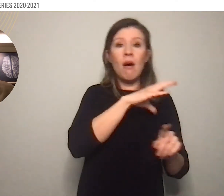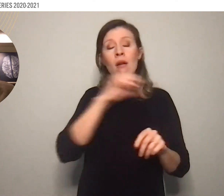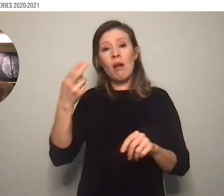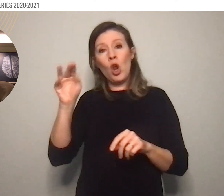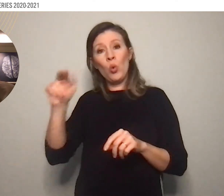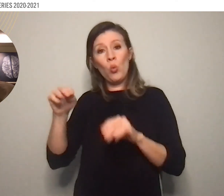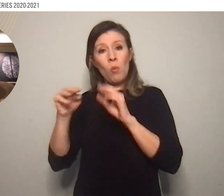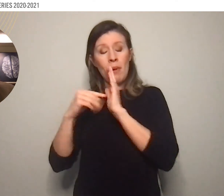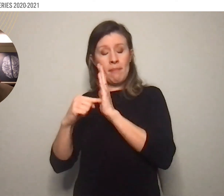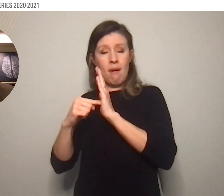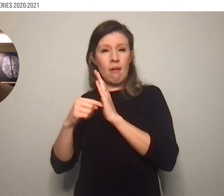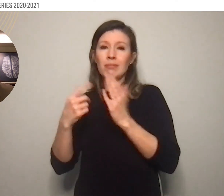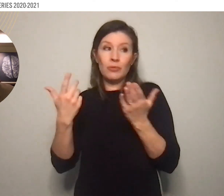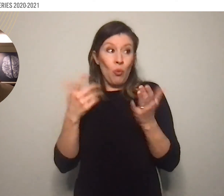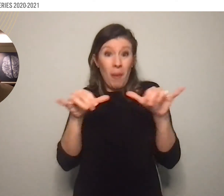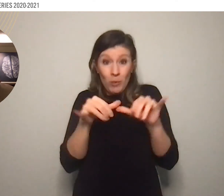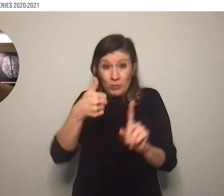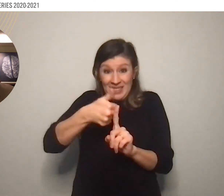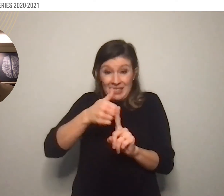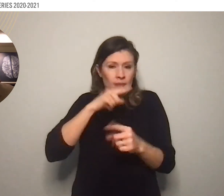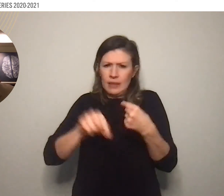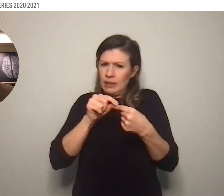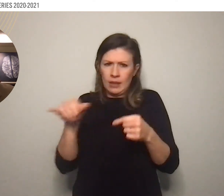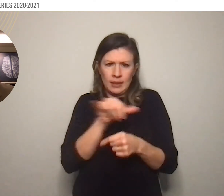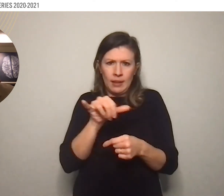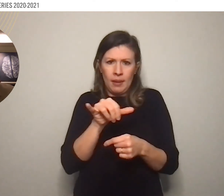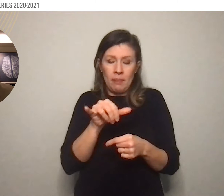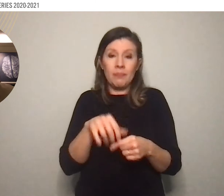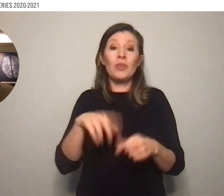same measurement. One of the only, one of the few. Now the first step in making this bridge